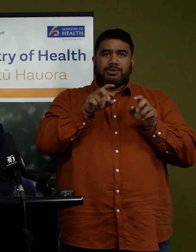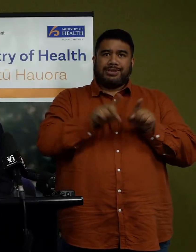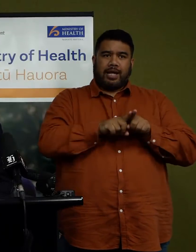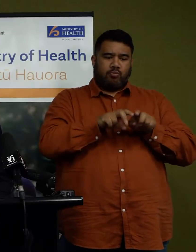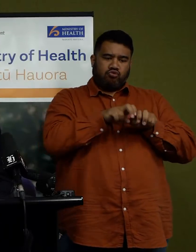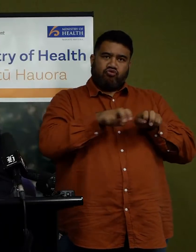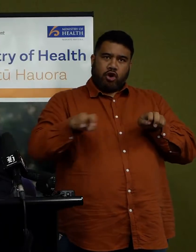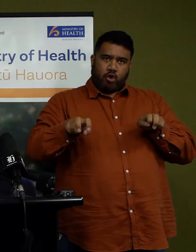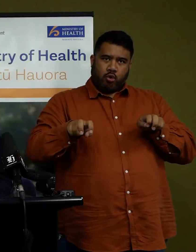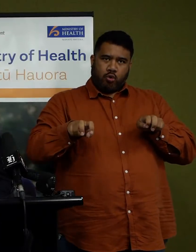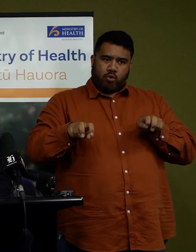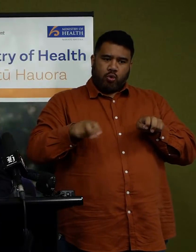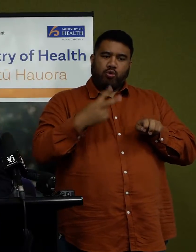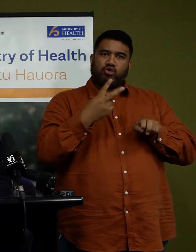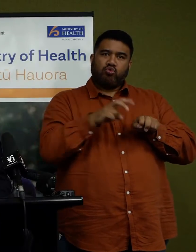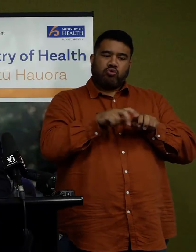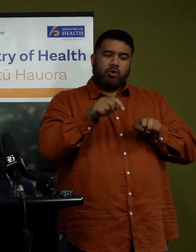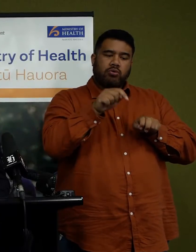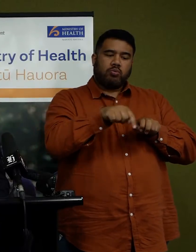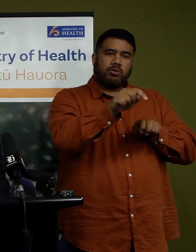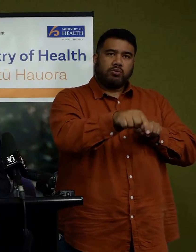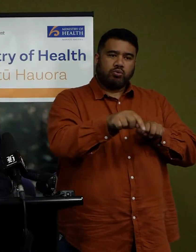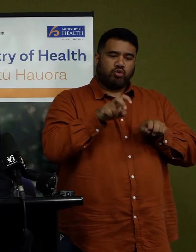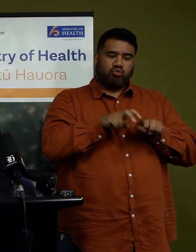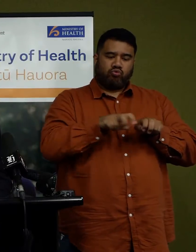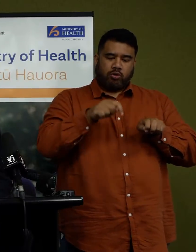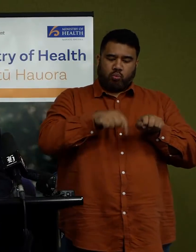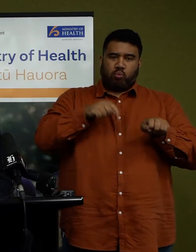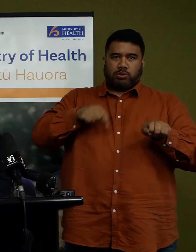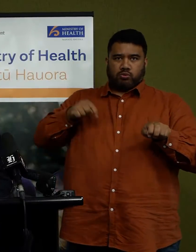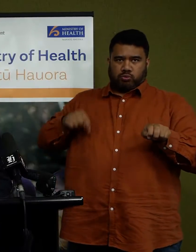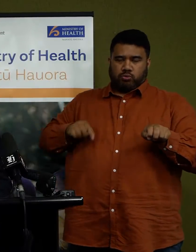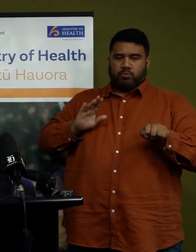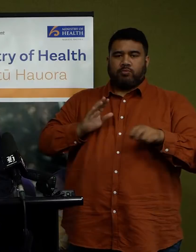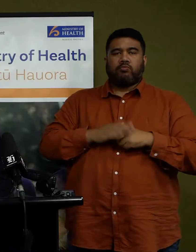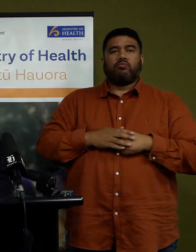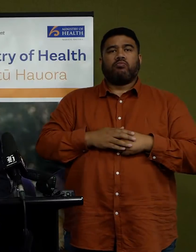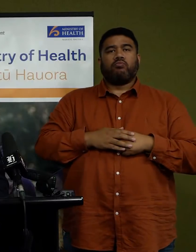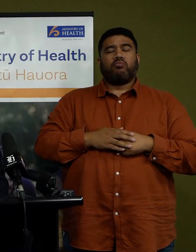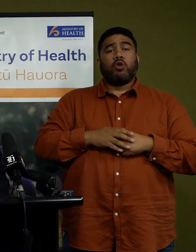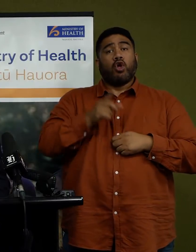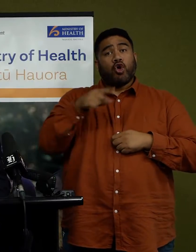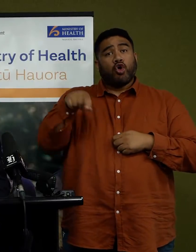and two behind. Anyone concerned who was on the two domestic flights